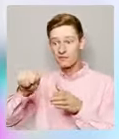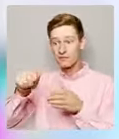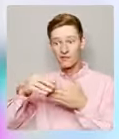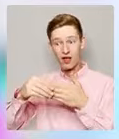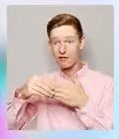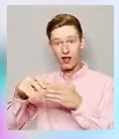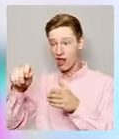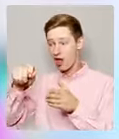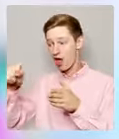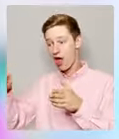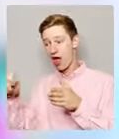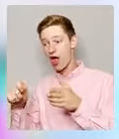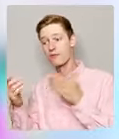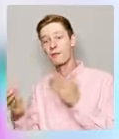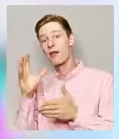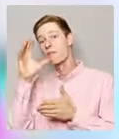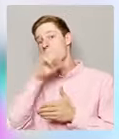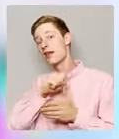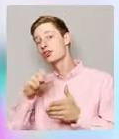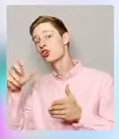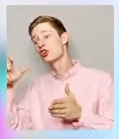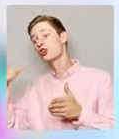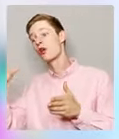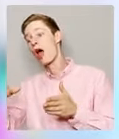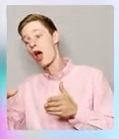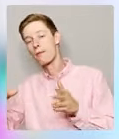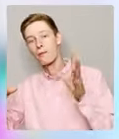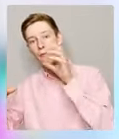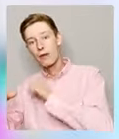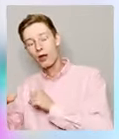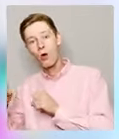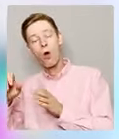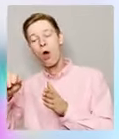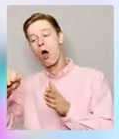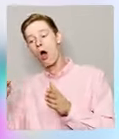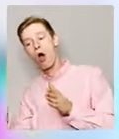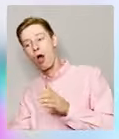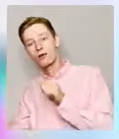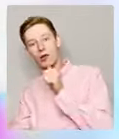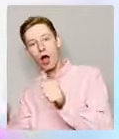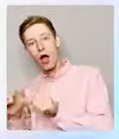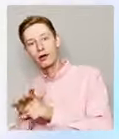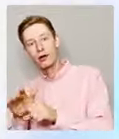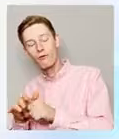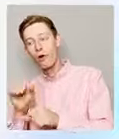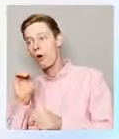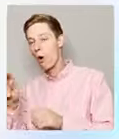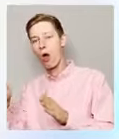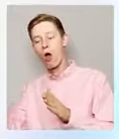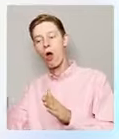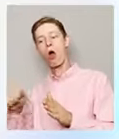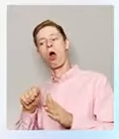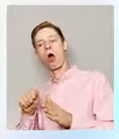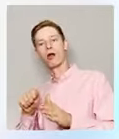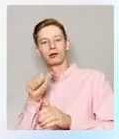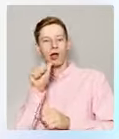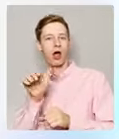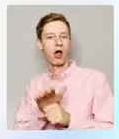they are likely to fail by either missing the handle, not lowering it fully or not fully pulling back the bolt. For such a rapid action, if the grab is close enough